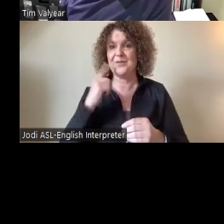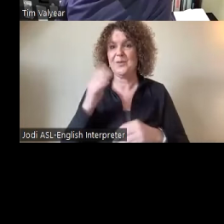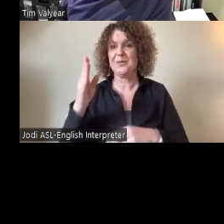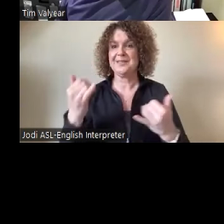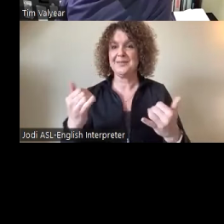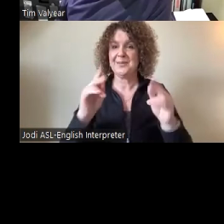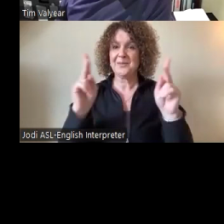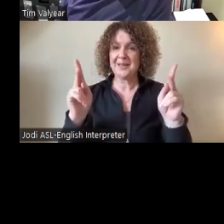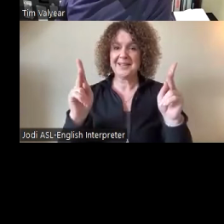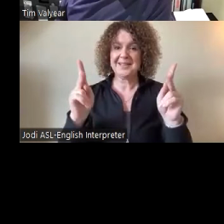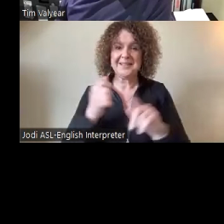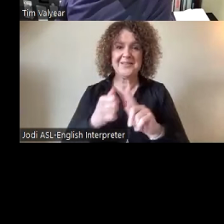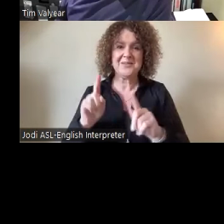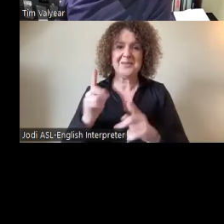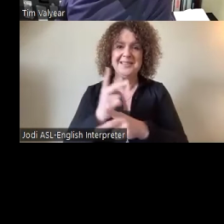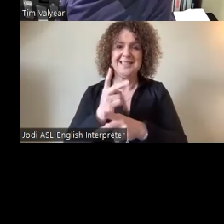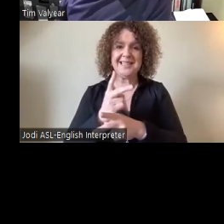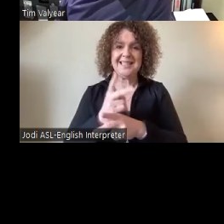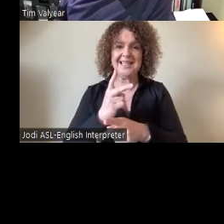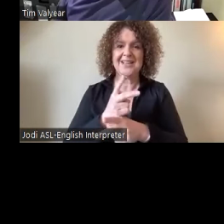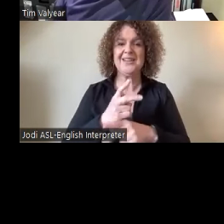to give us more specific feedback. And you will be